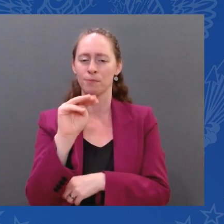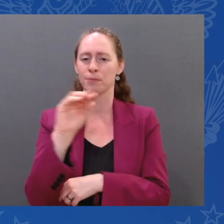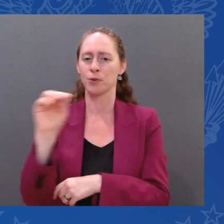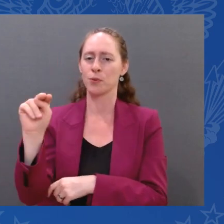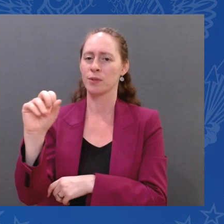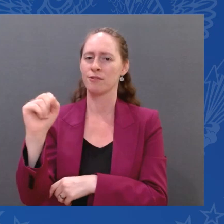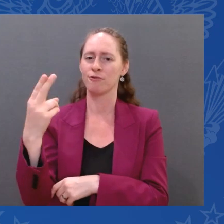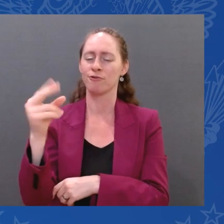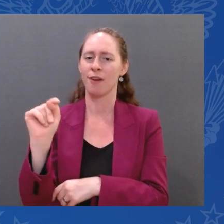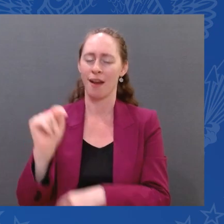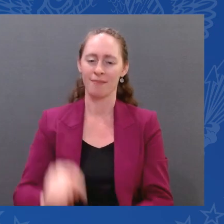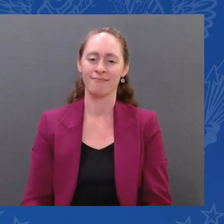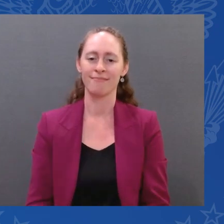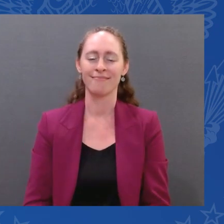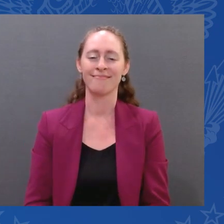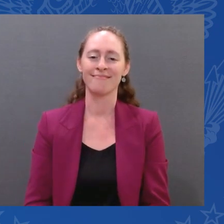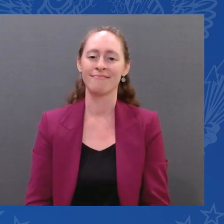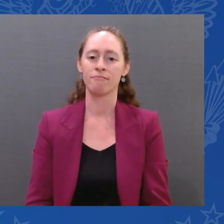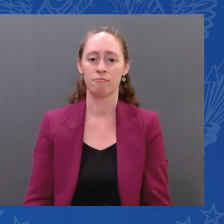because it matters.